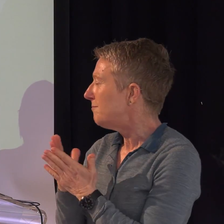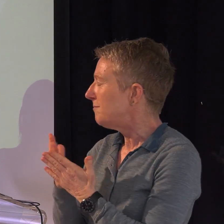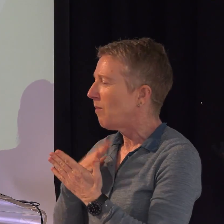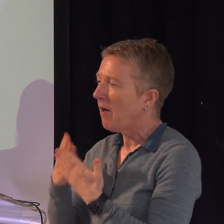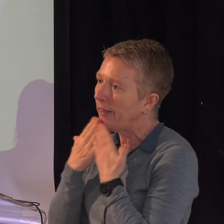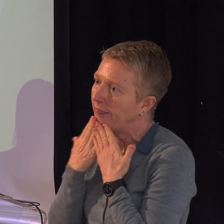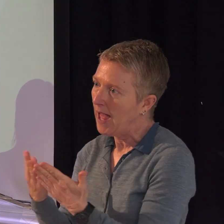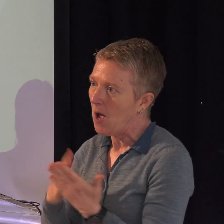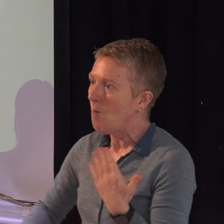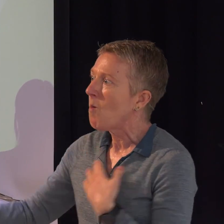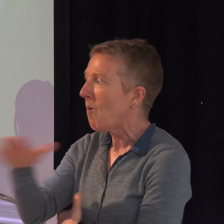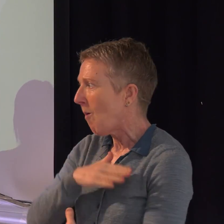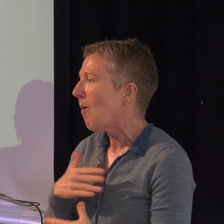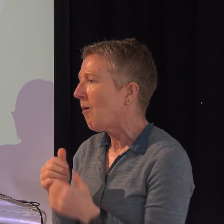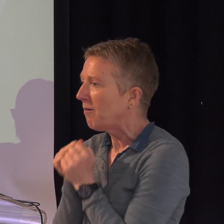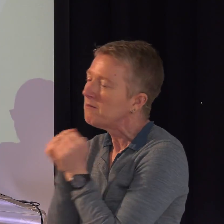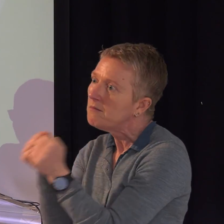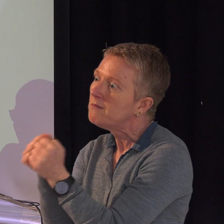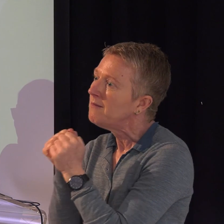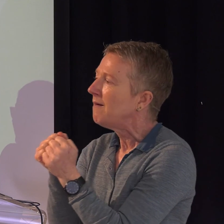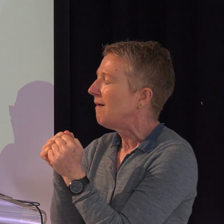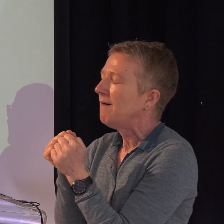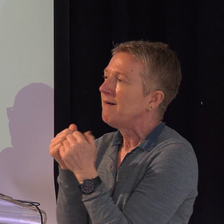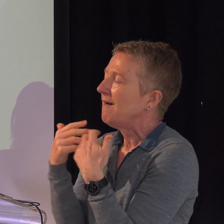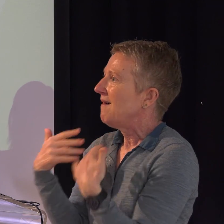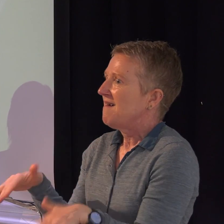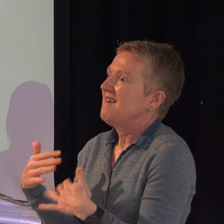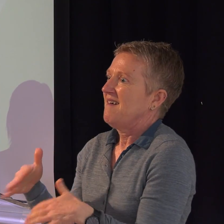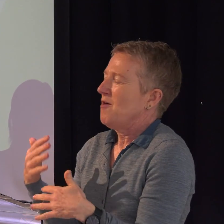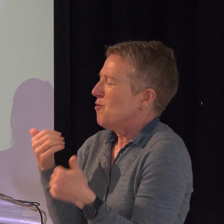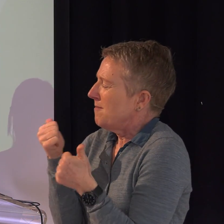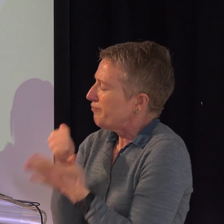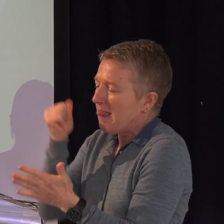that's been involved in our journey, and it's been great to experience this with you all.